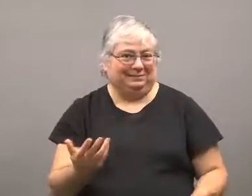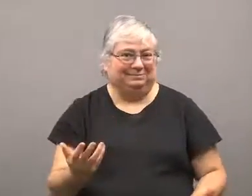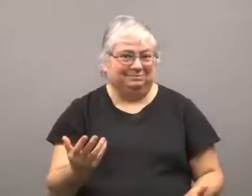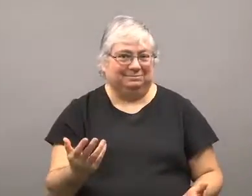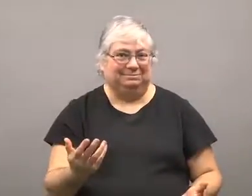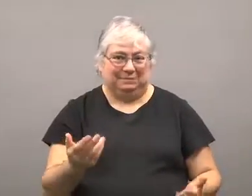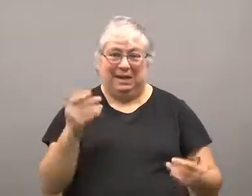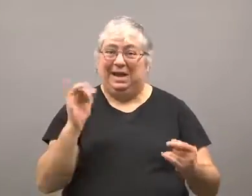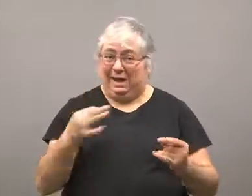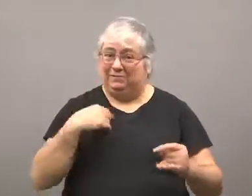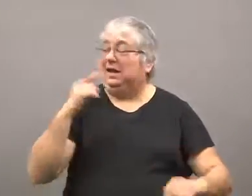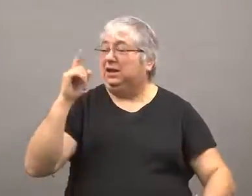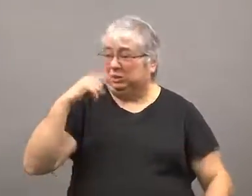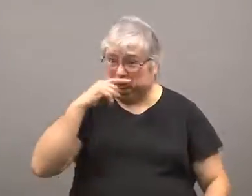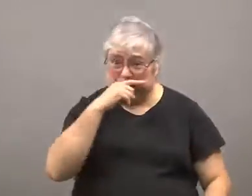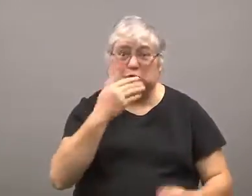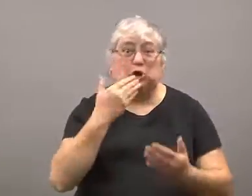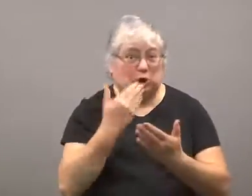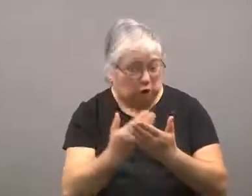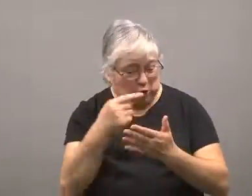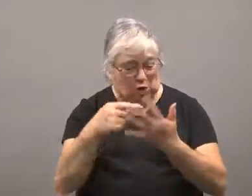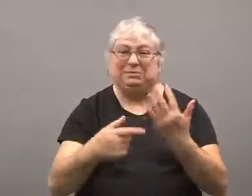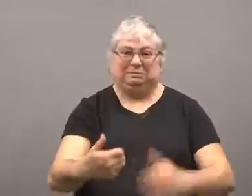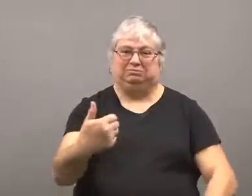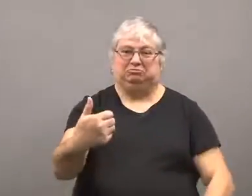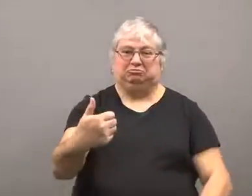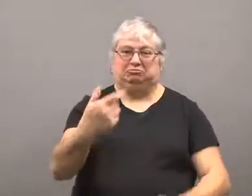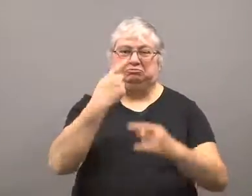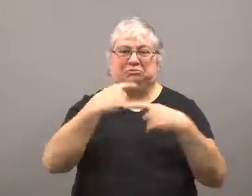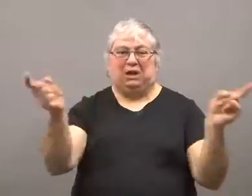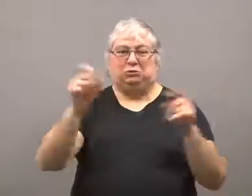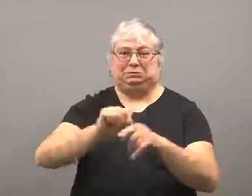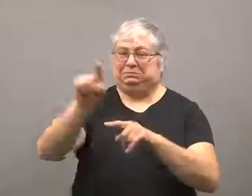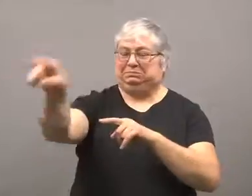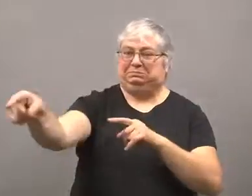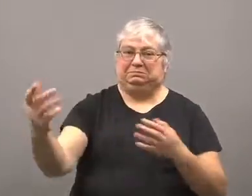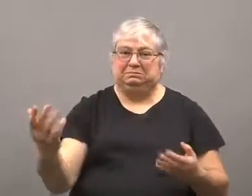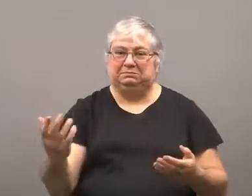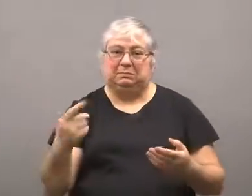If the person does well, that is relayed.